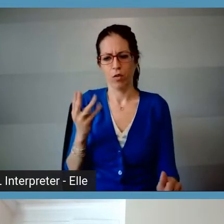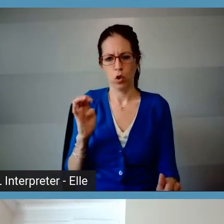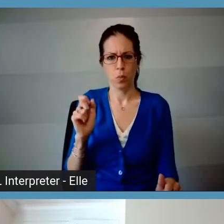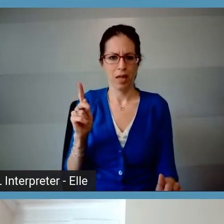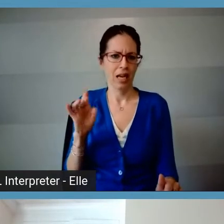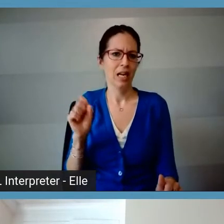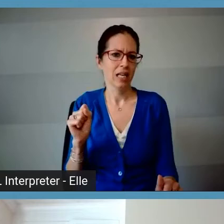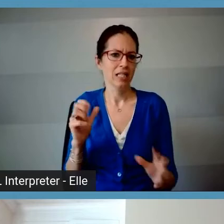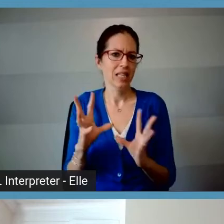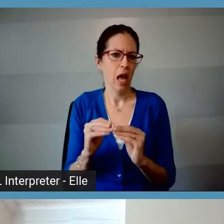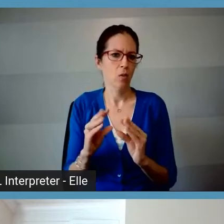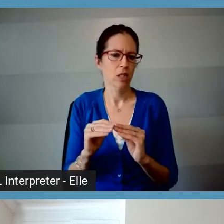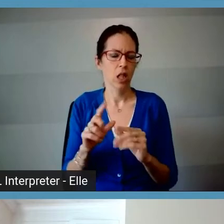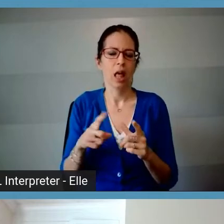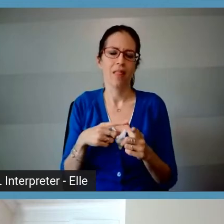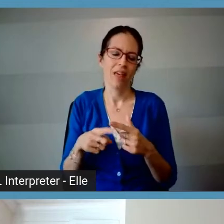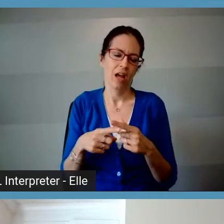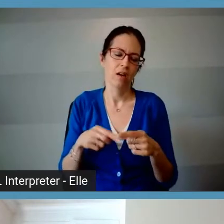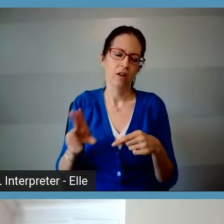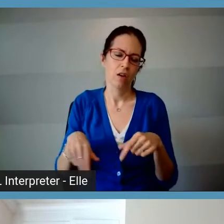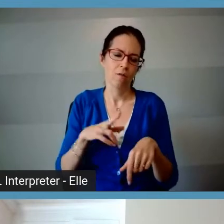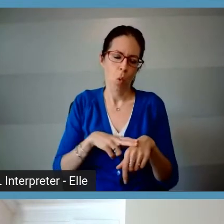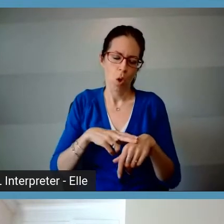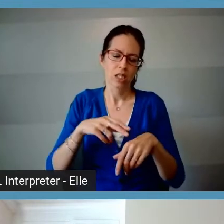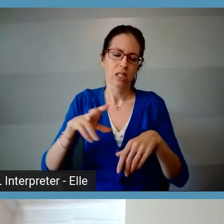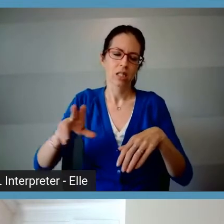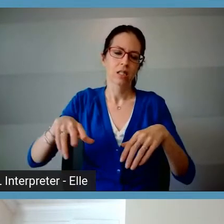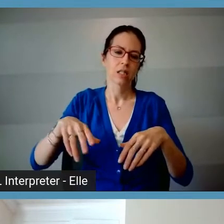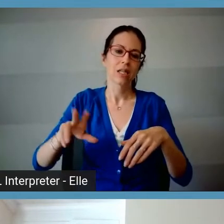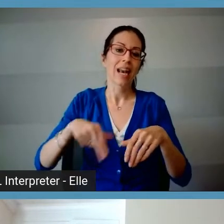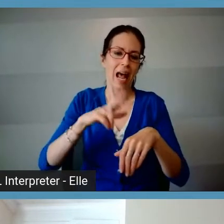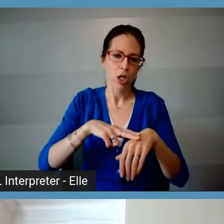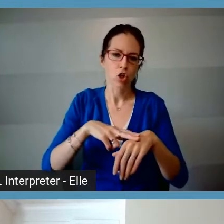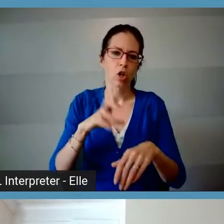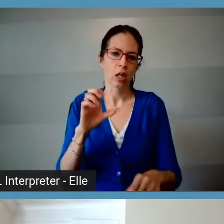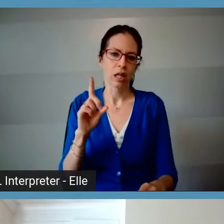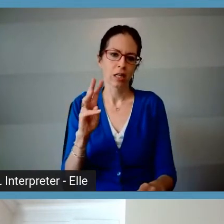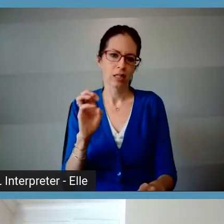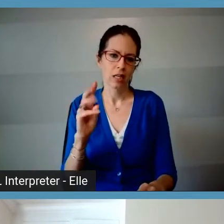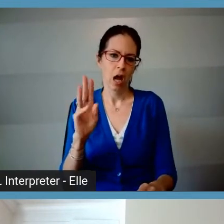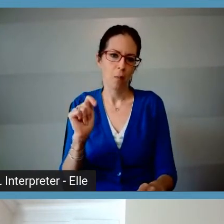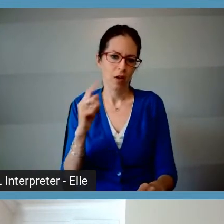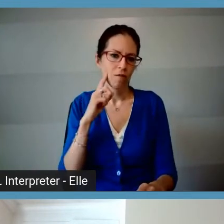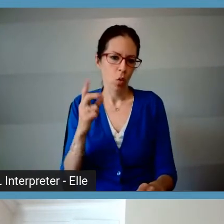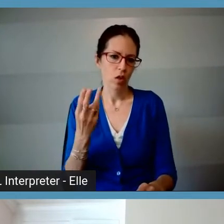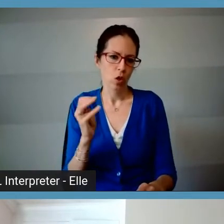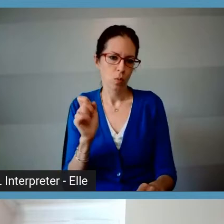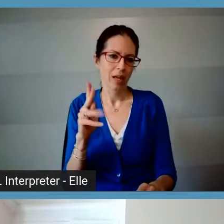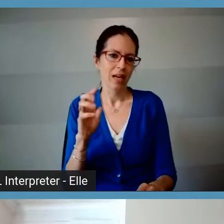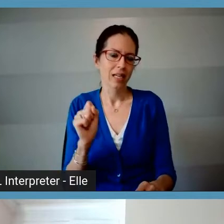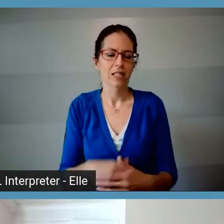of course the national endowment for the humanities. So that's where we will be going. IMLS until